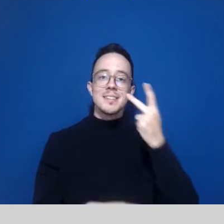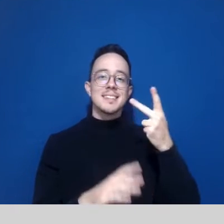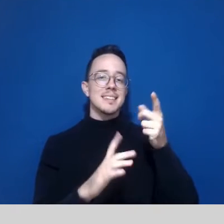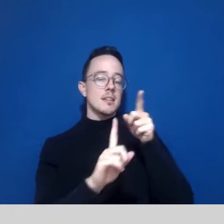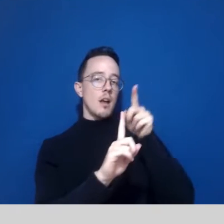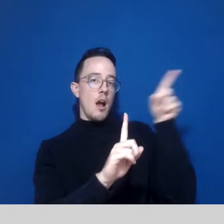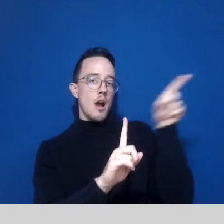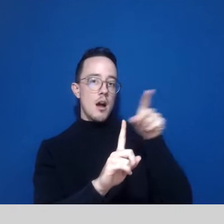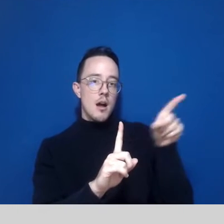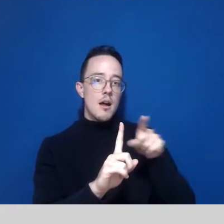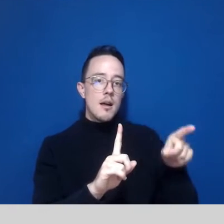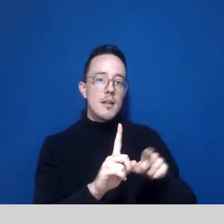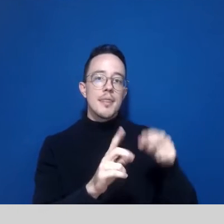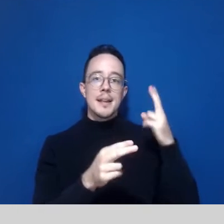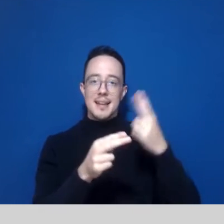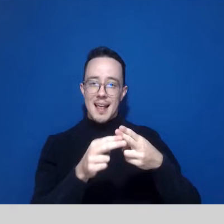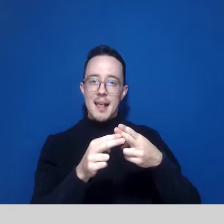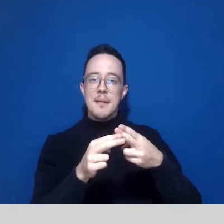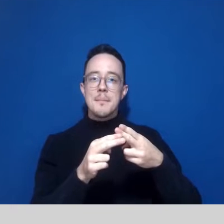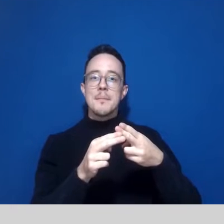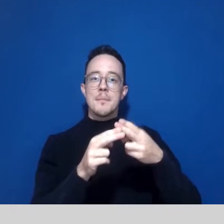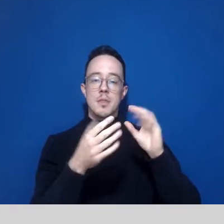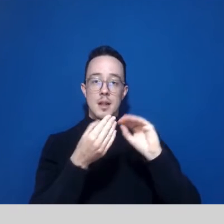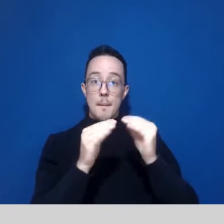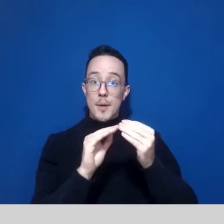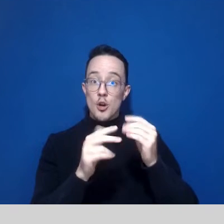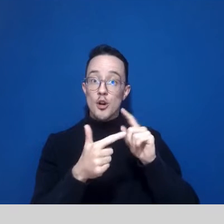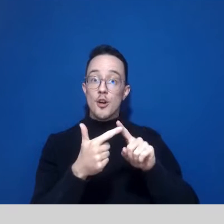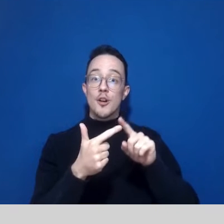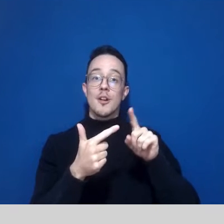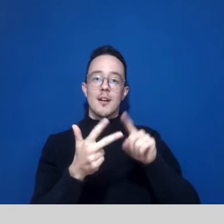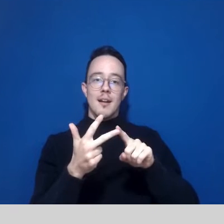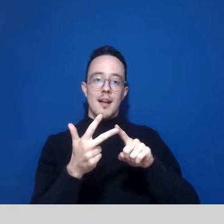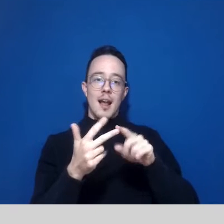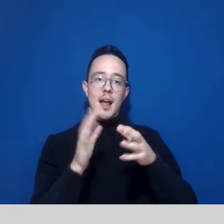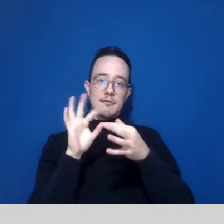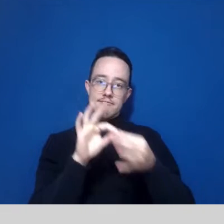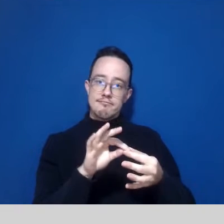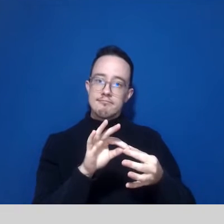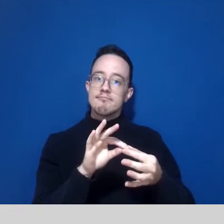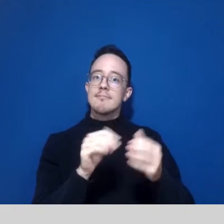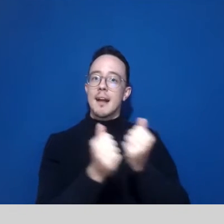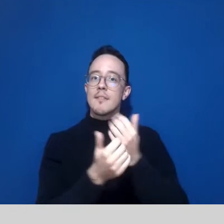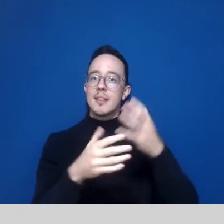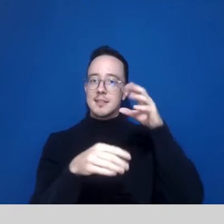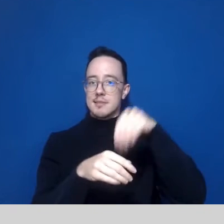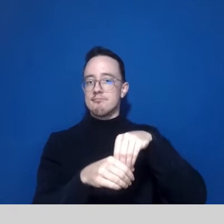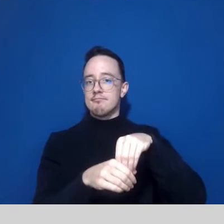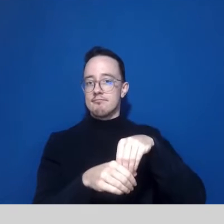it'll show you the name of the character, the number of the Unicode character, and the category.